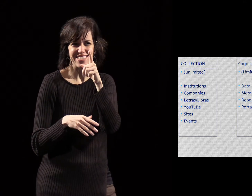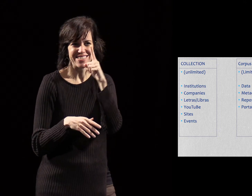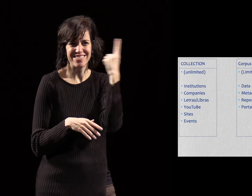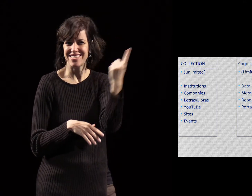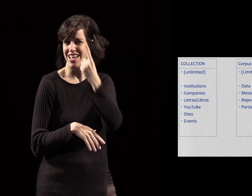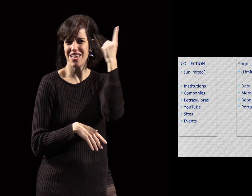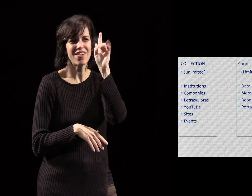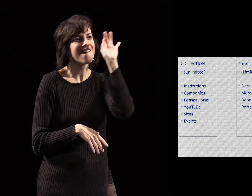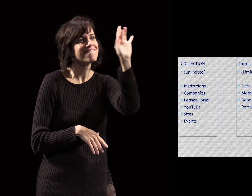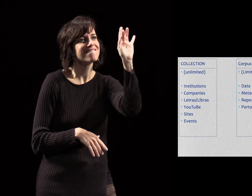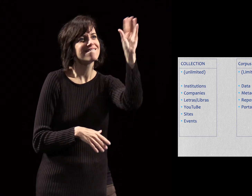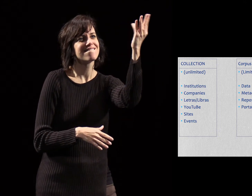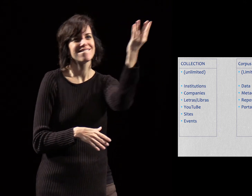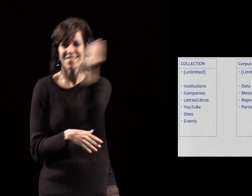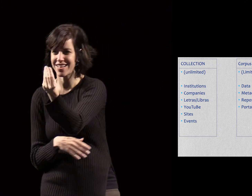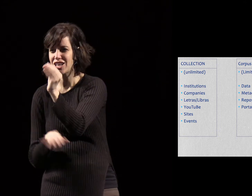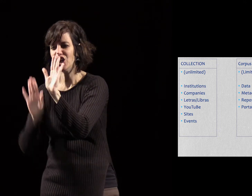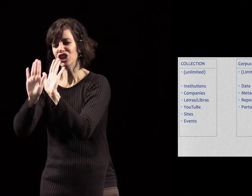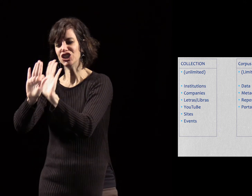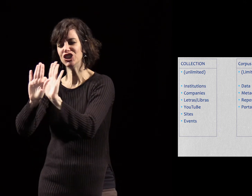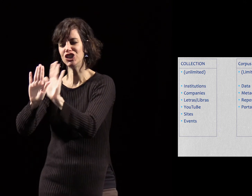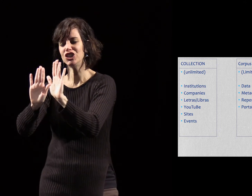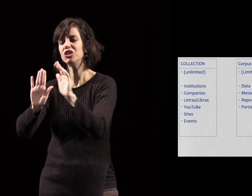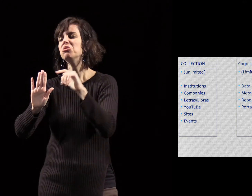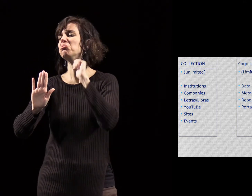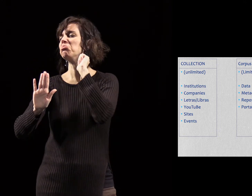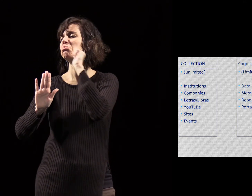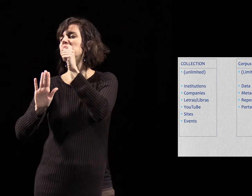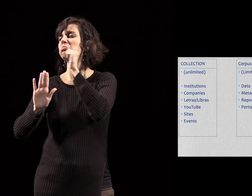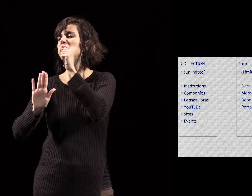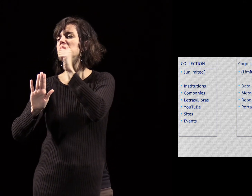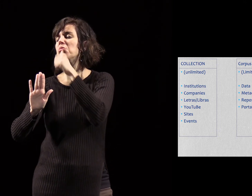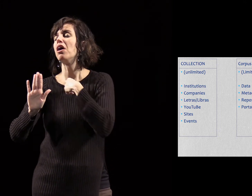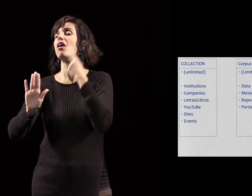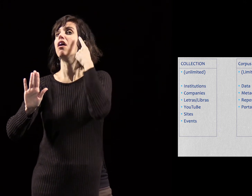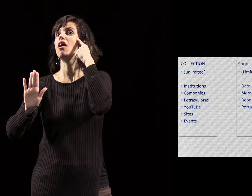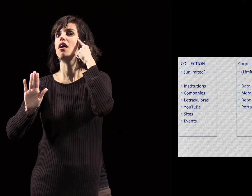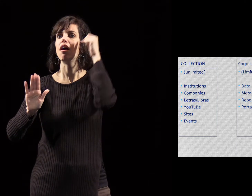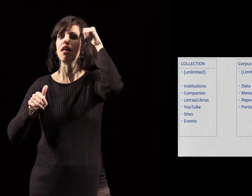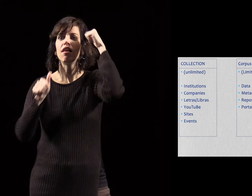It's one of my favorite sources of videos and information.